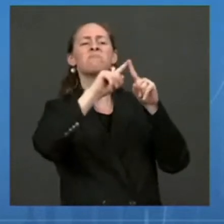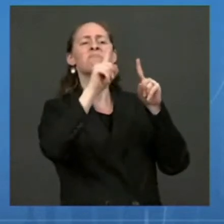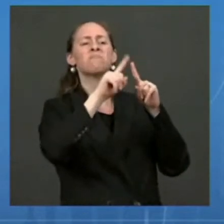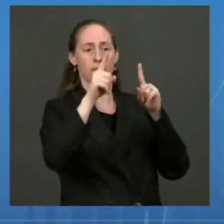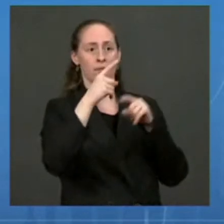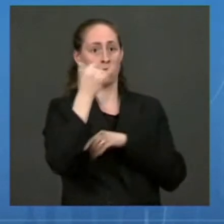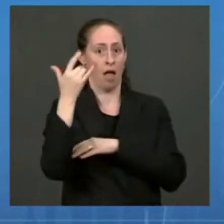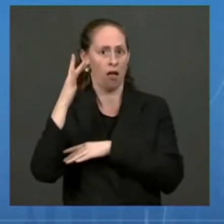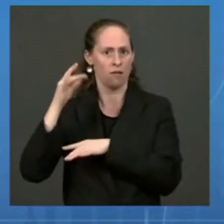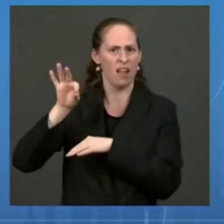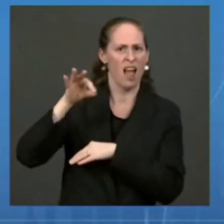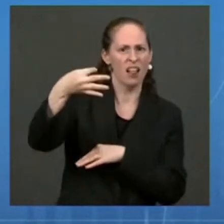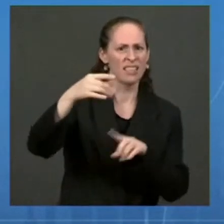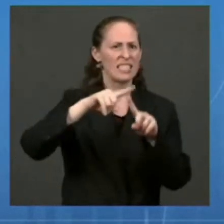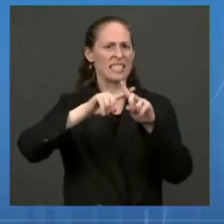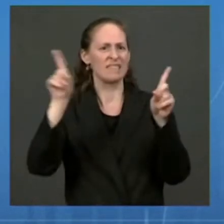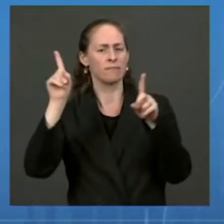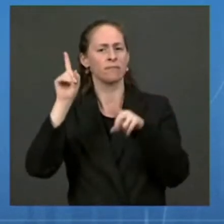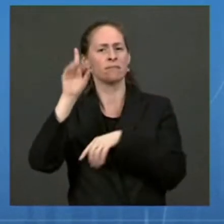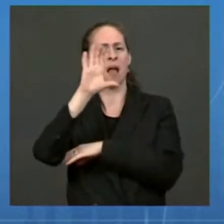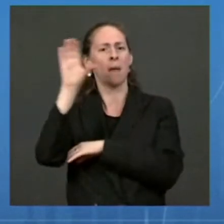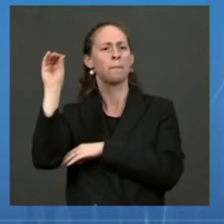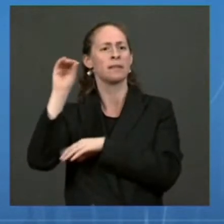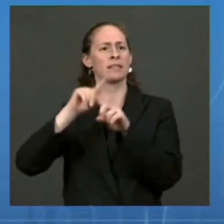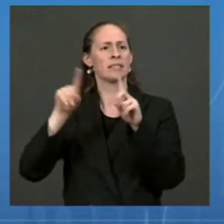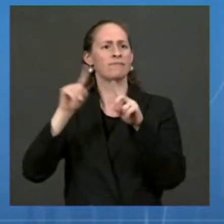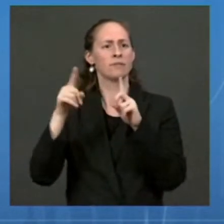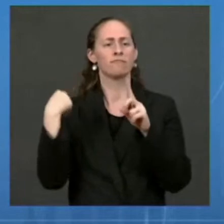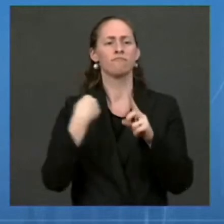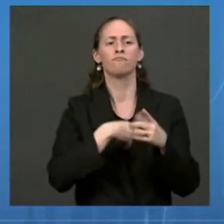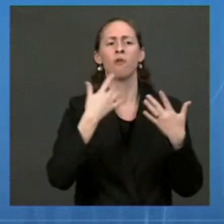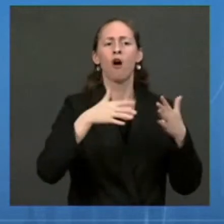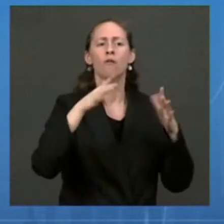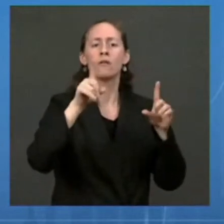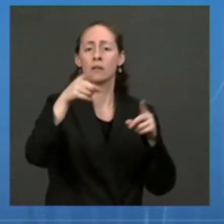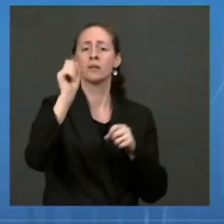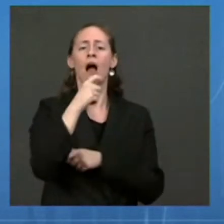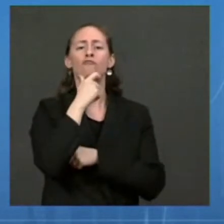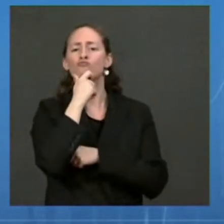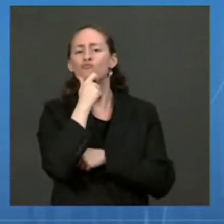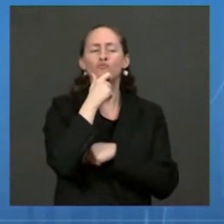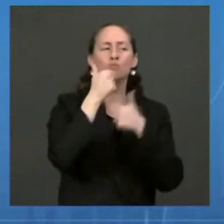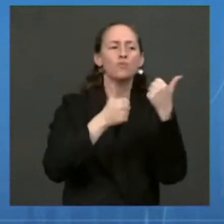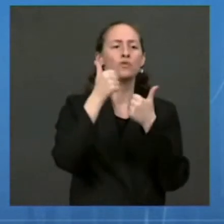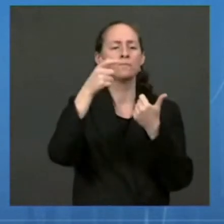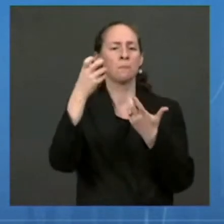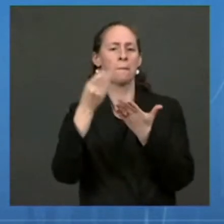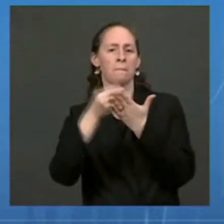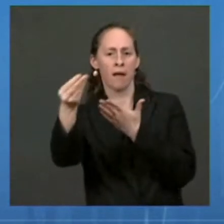FIRST FDA AUTHORIZE ANOTHER OVER-THE-COUNTER AT HOME TEST. THIS IS THE NINTH TEST TO COME